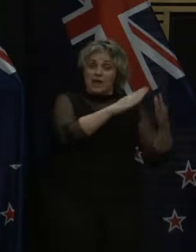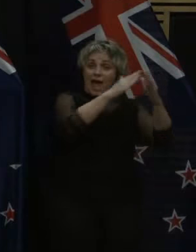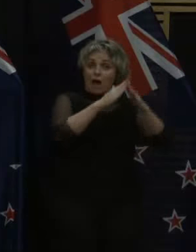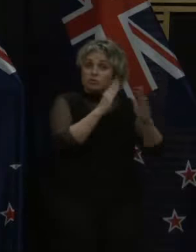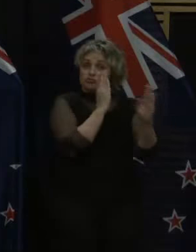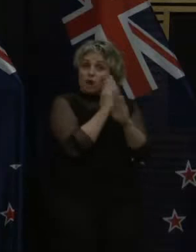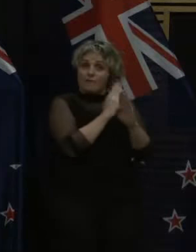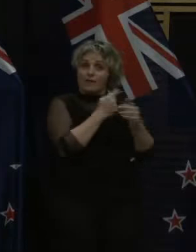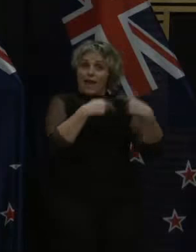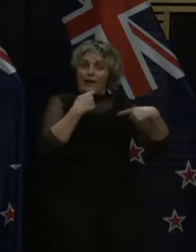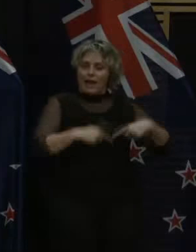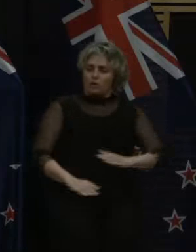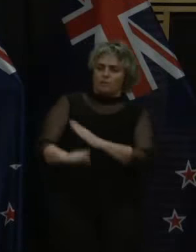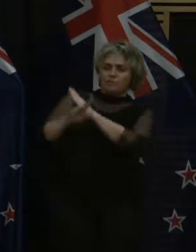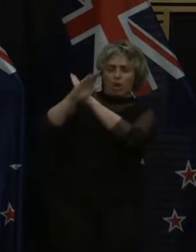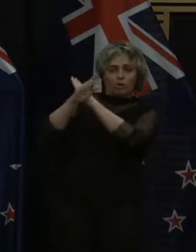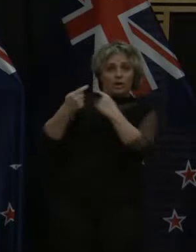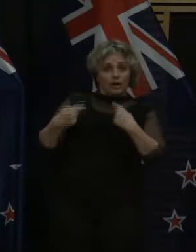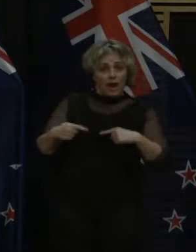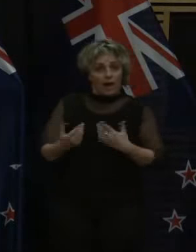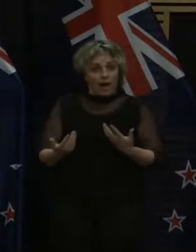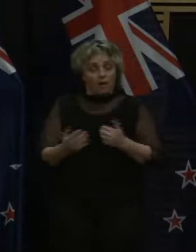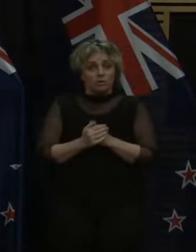For? So some are talking about being denied entry they don't